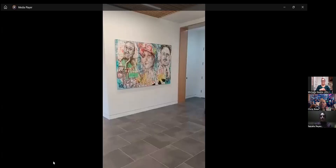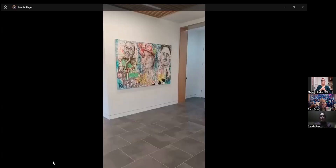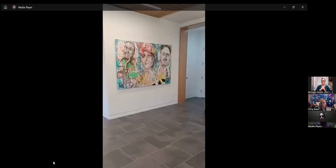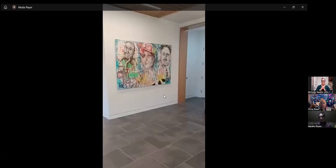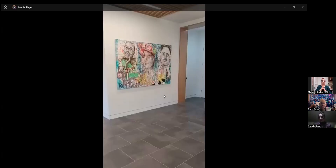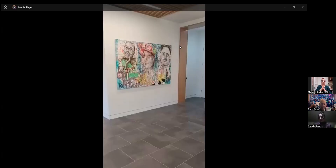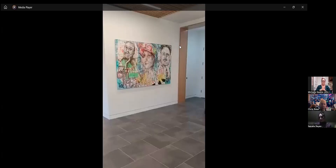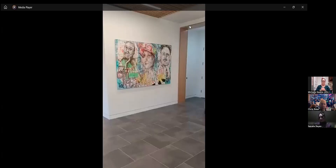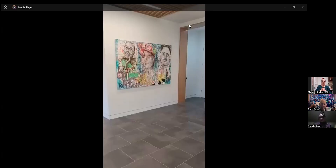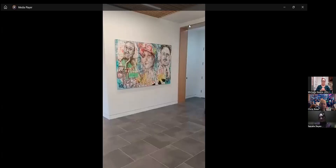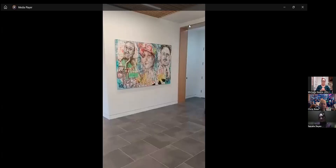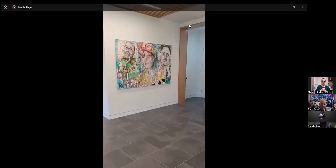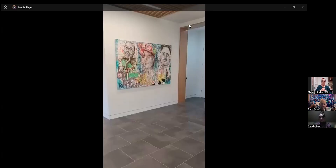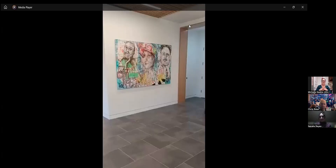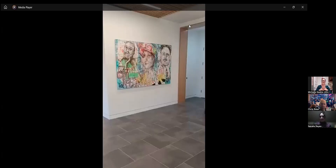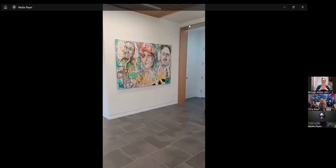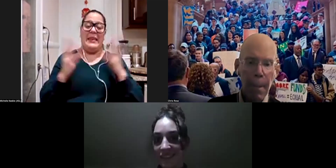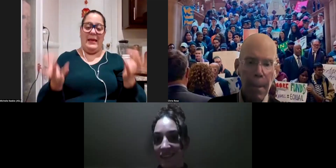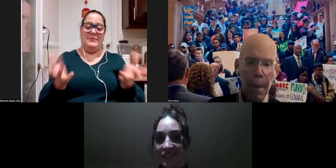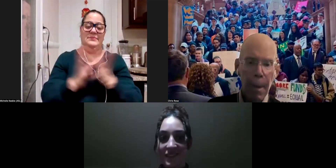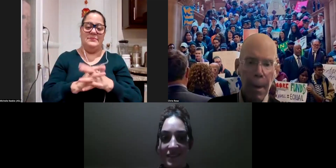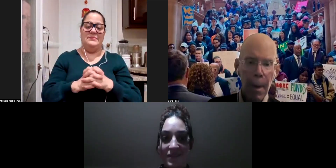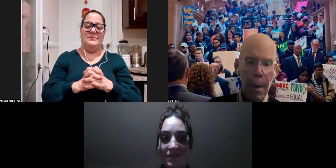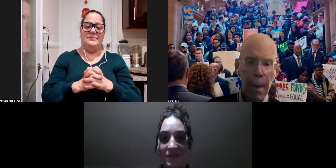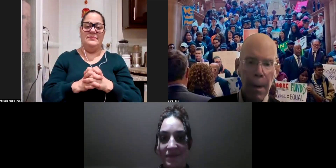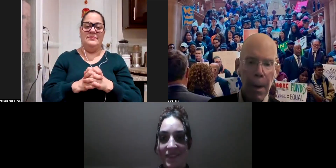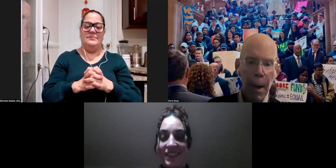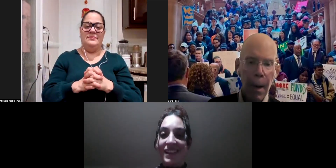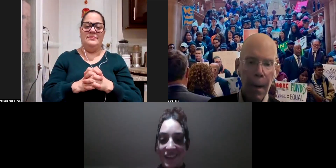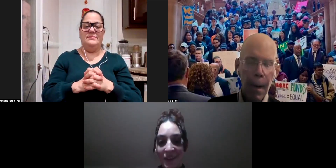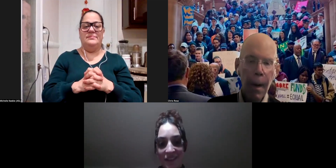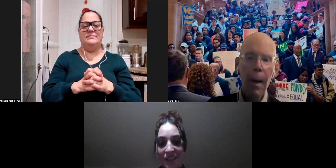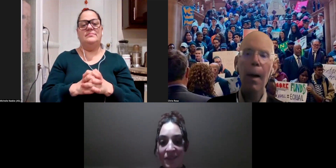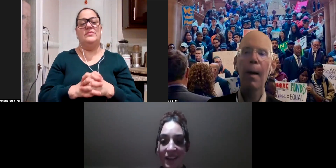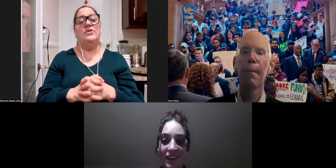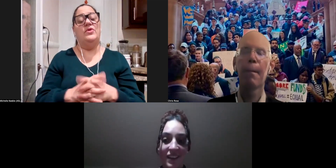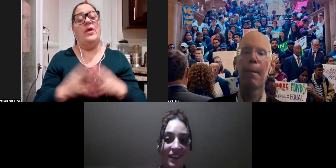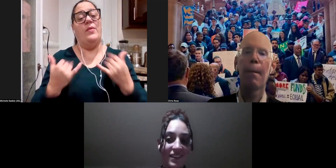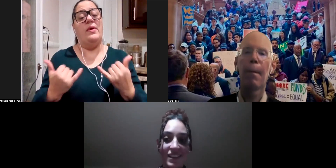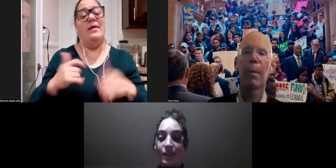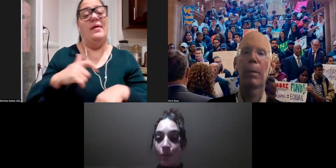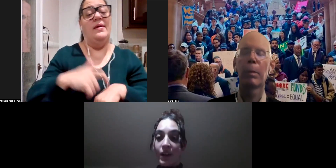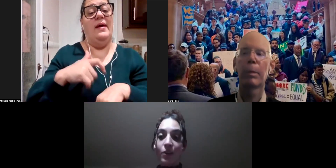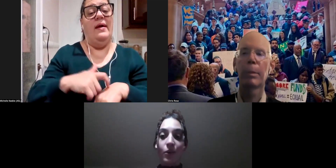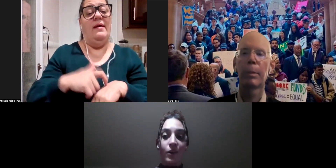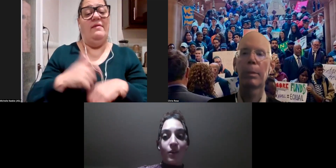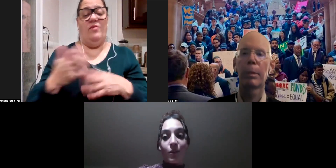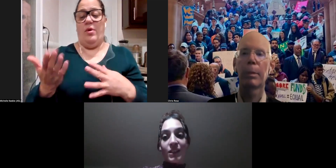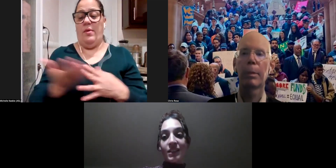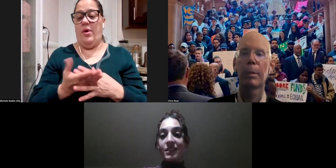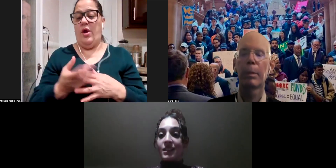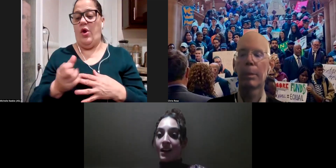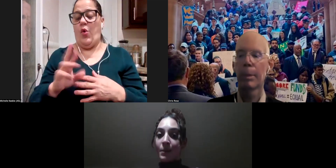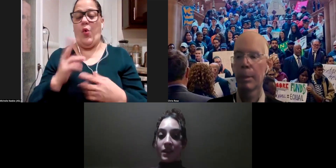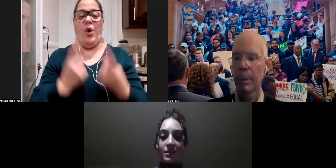So, it's a lot. So, yeah, now we have time for like taking a break or questions, comments,